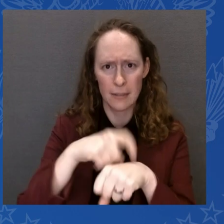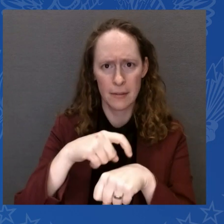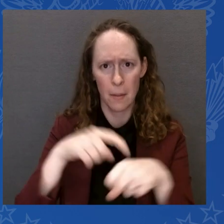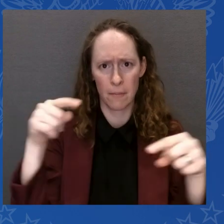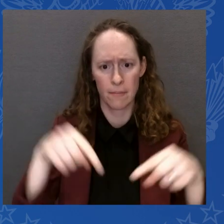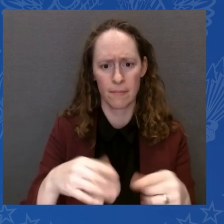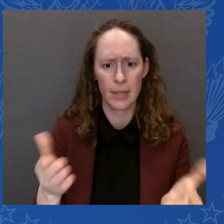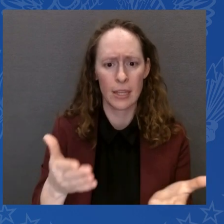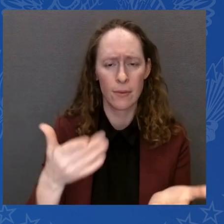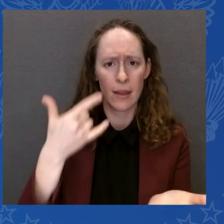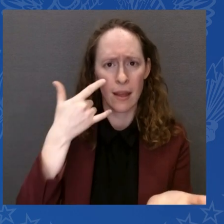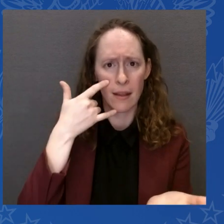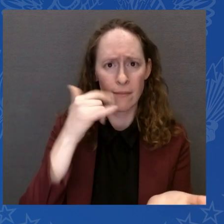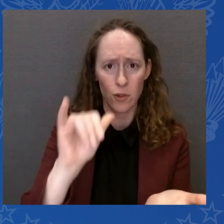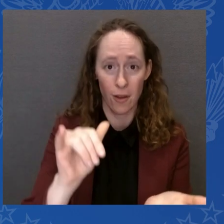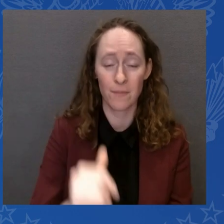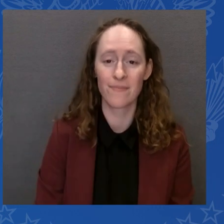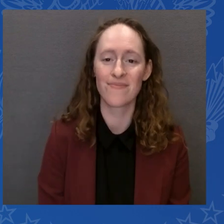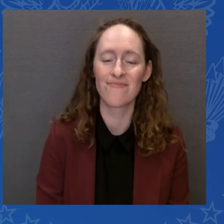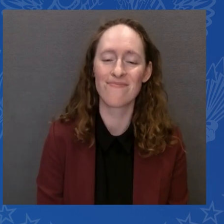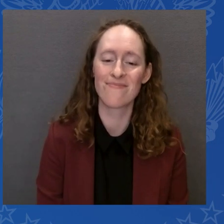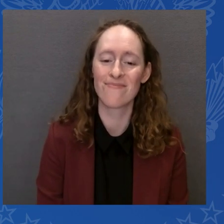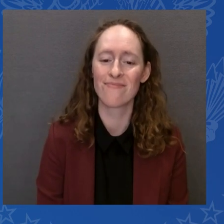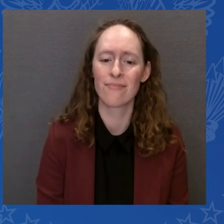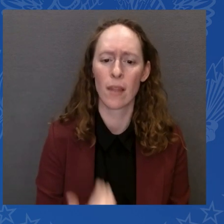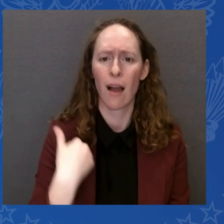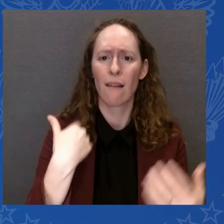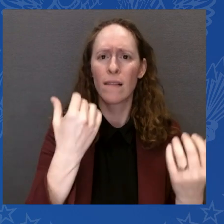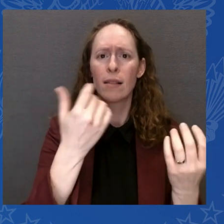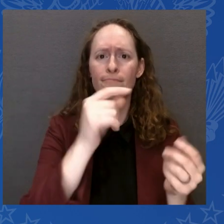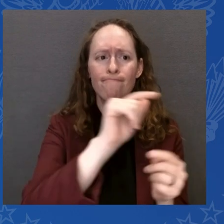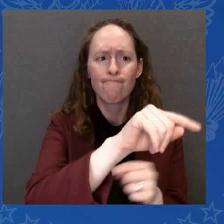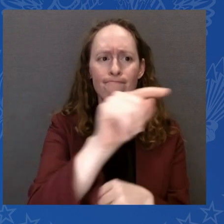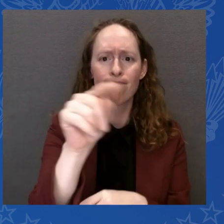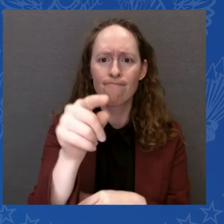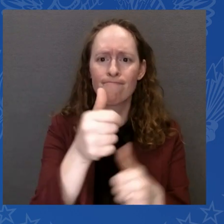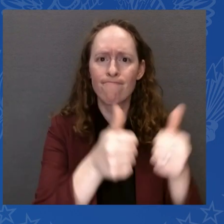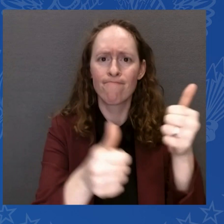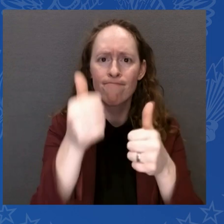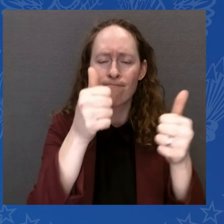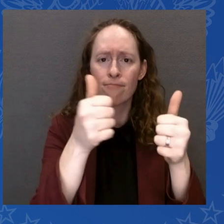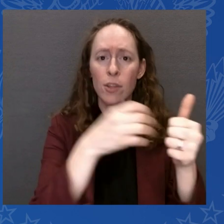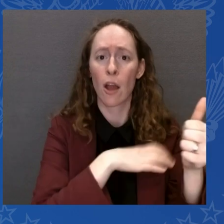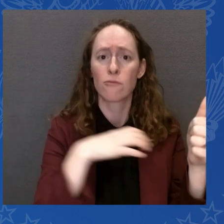as safe as possible under these historic circumstances. In three years of a megadrought,